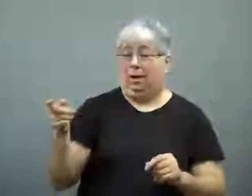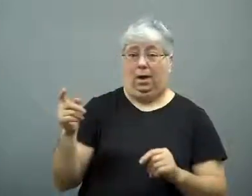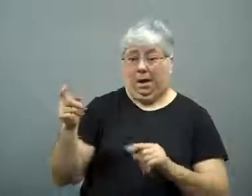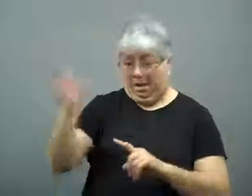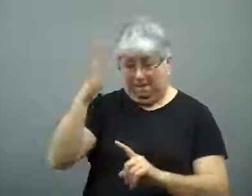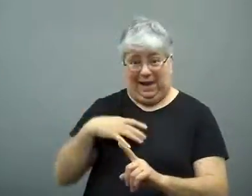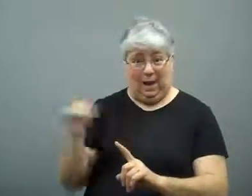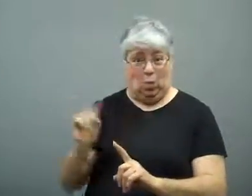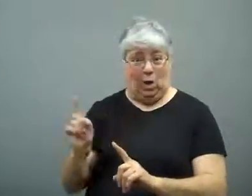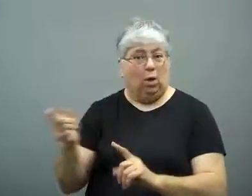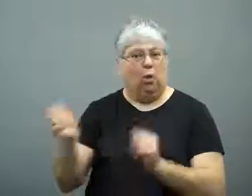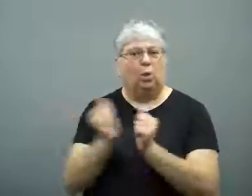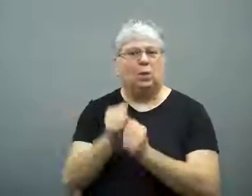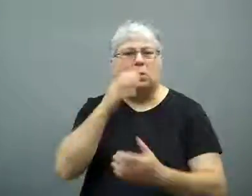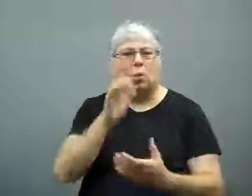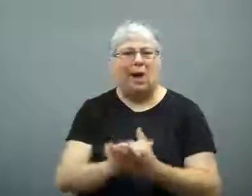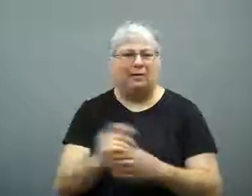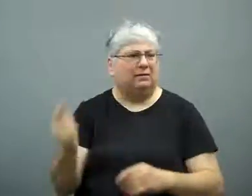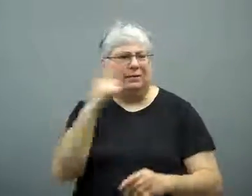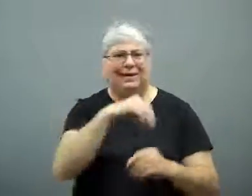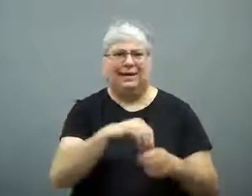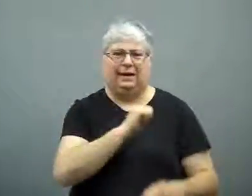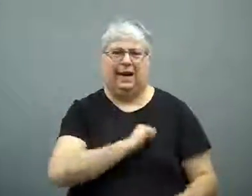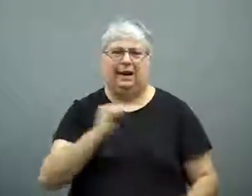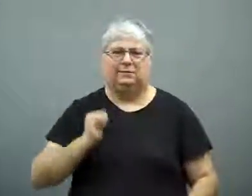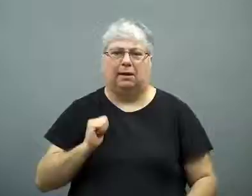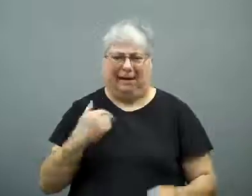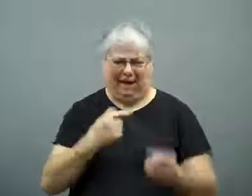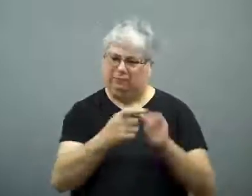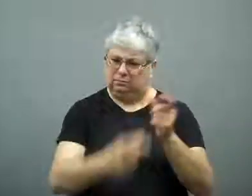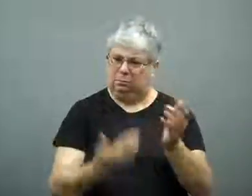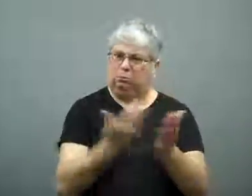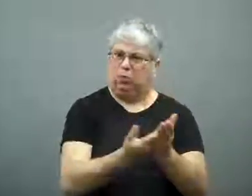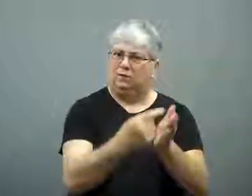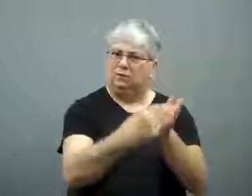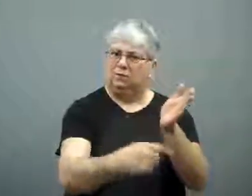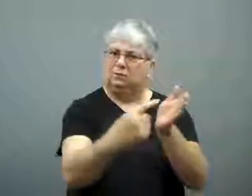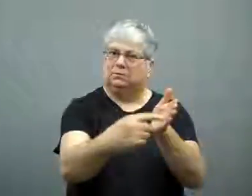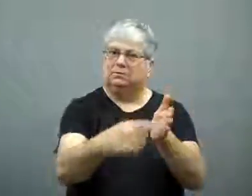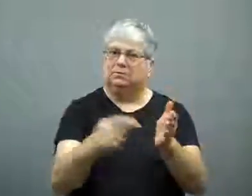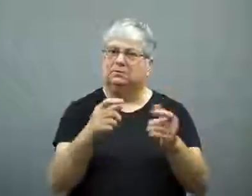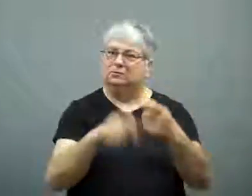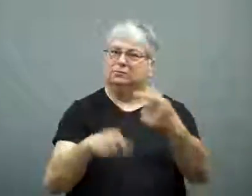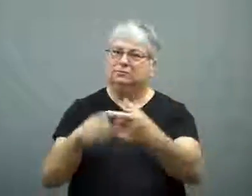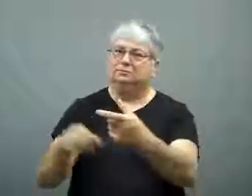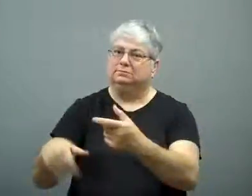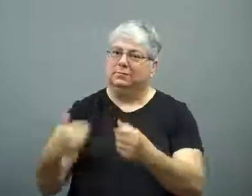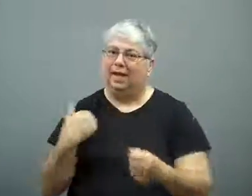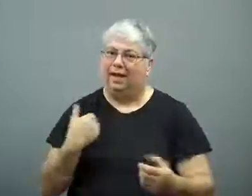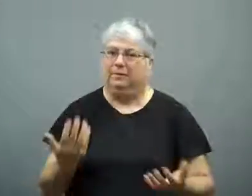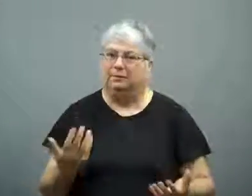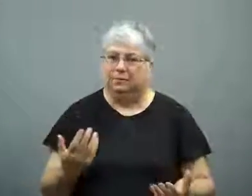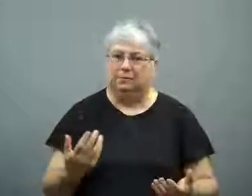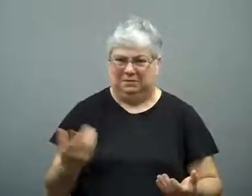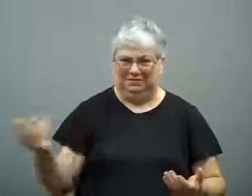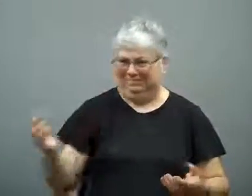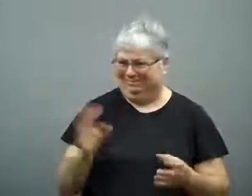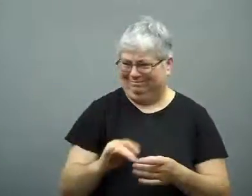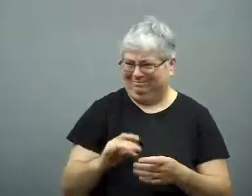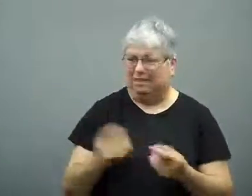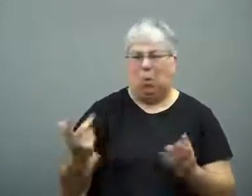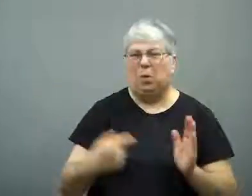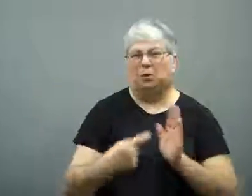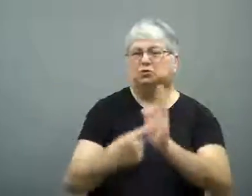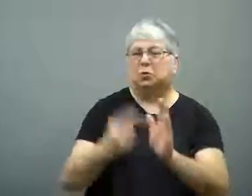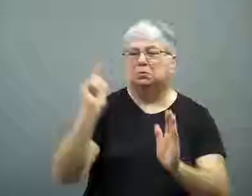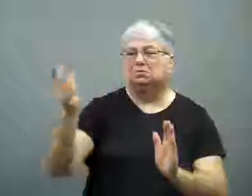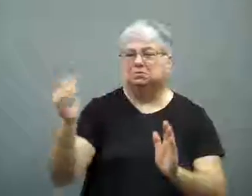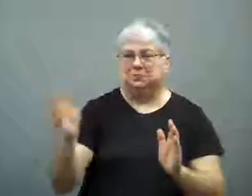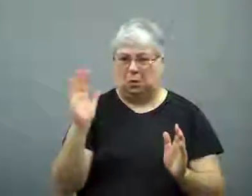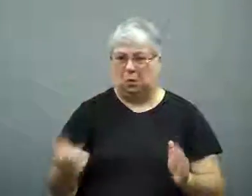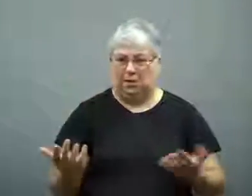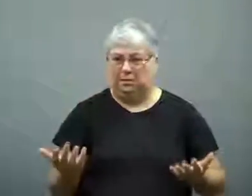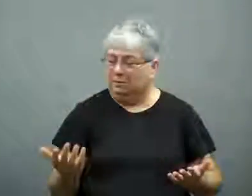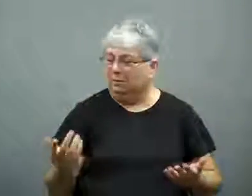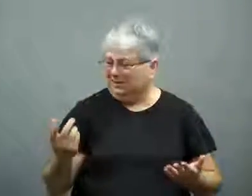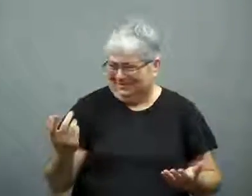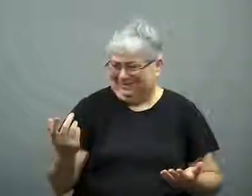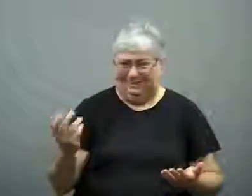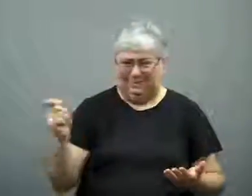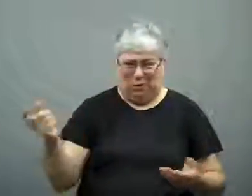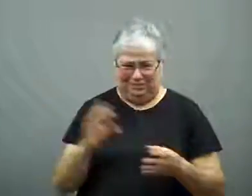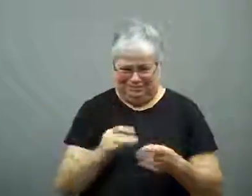Todashev was in Atlanta with his wife, and there were receipts proving that.